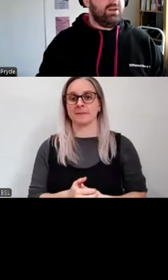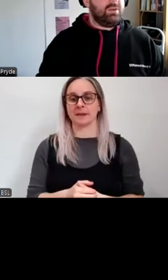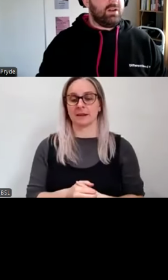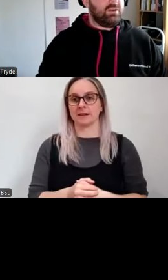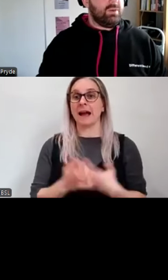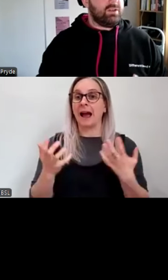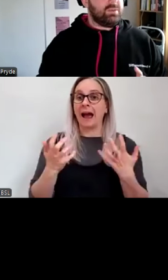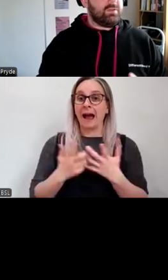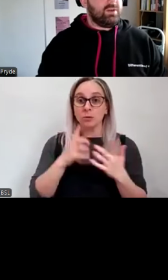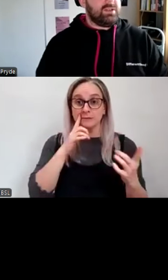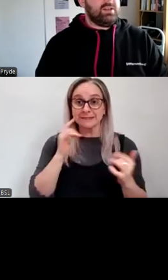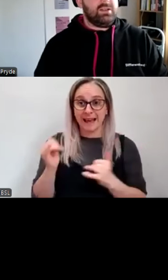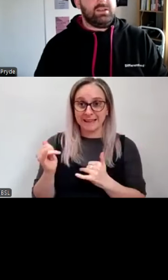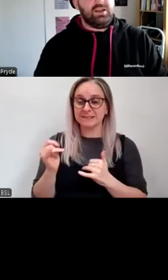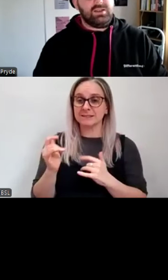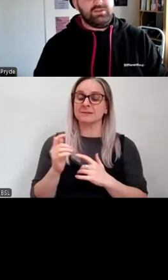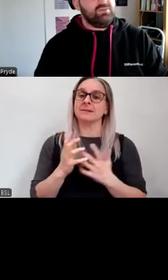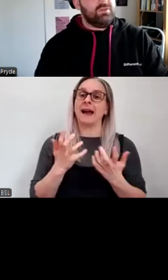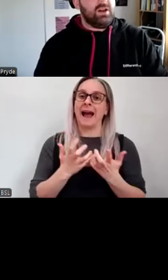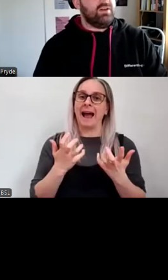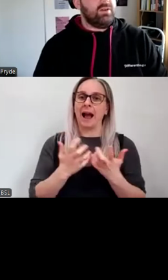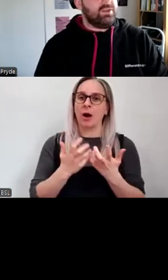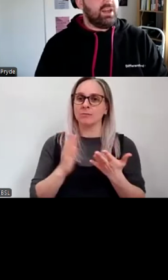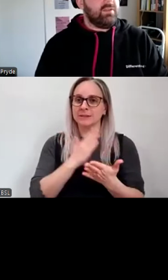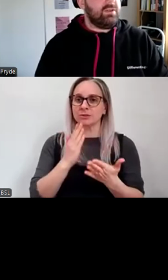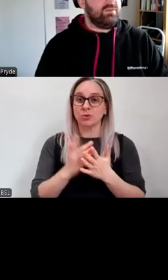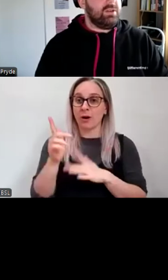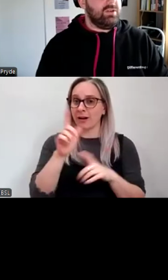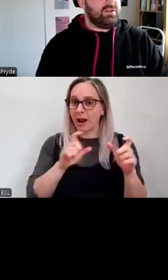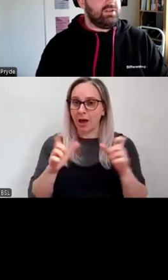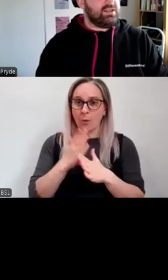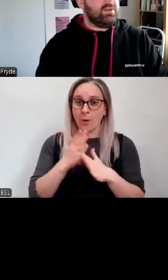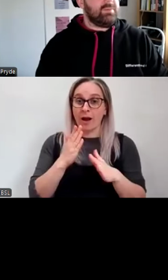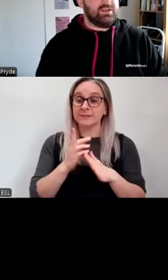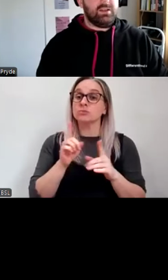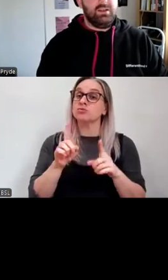how color works with our websites is to remove color altogether when you are testing a website.